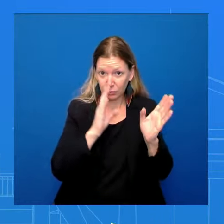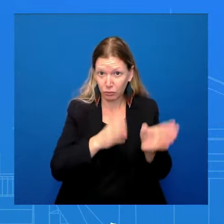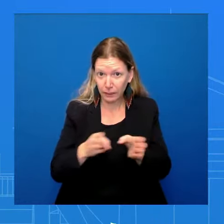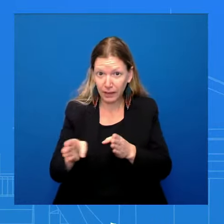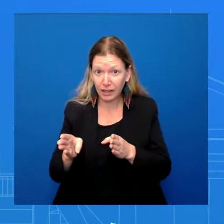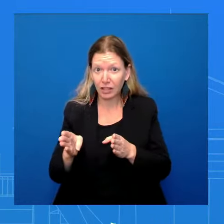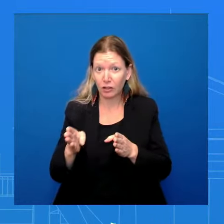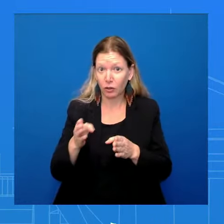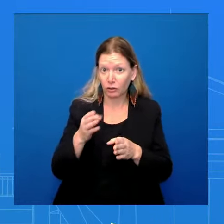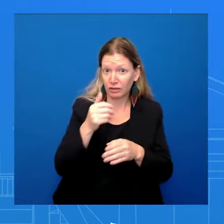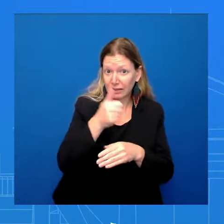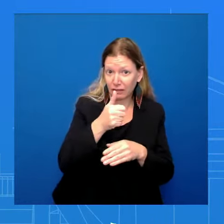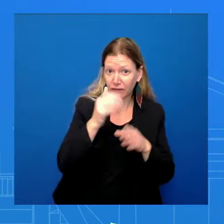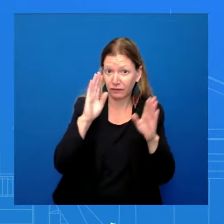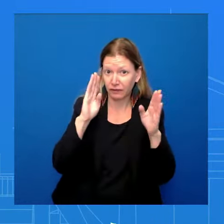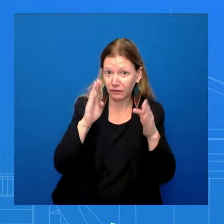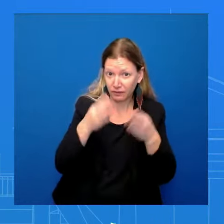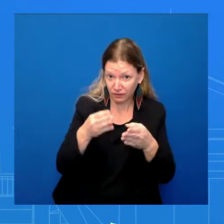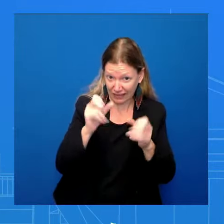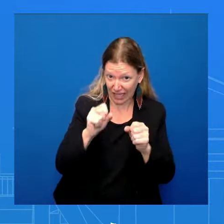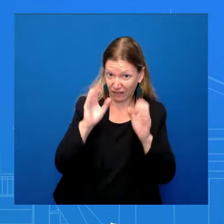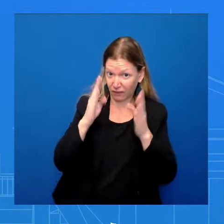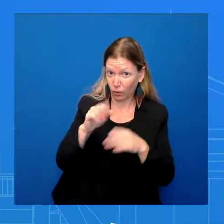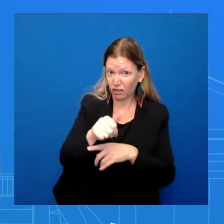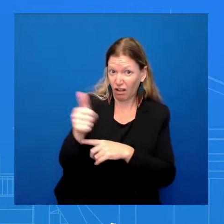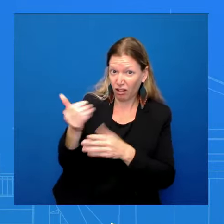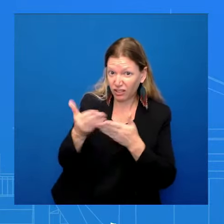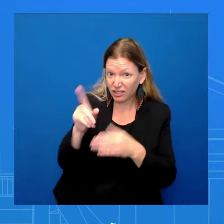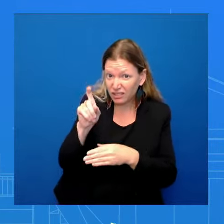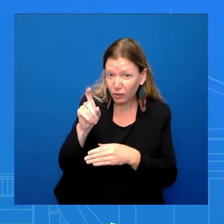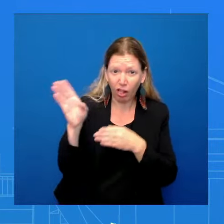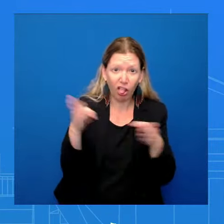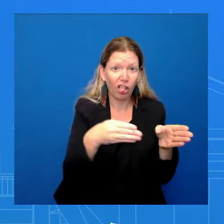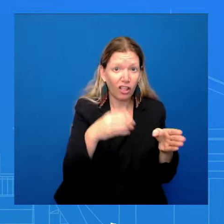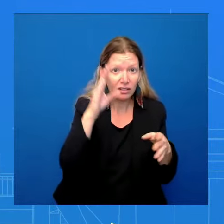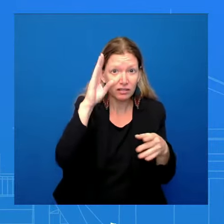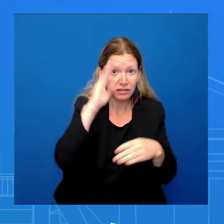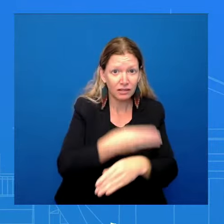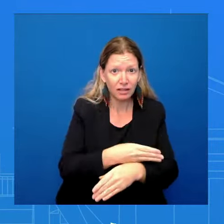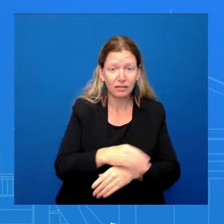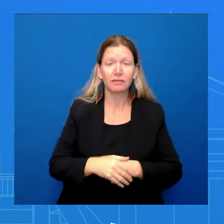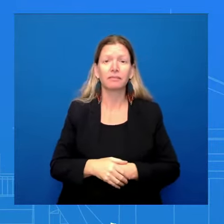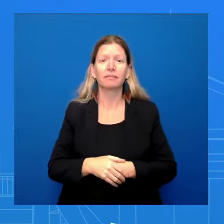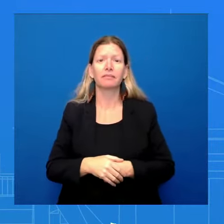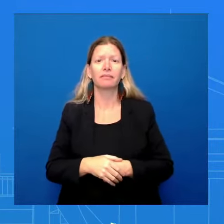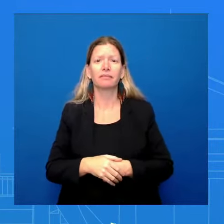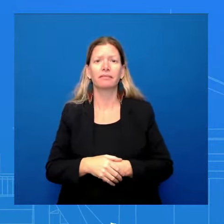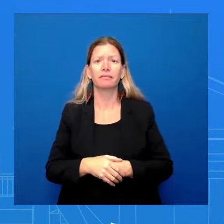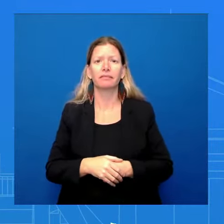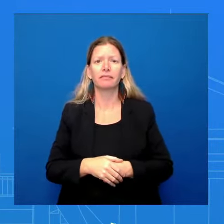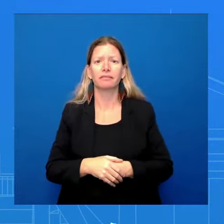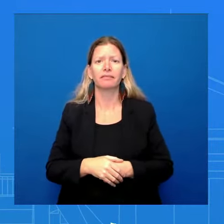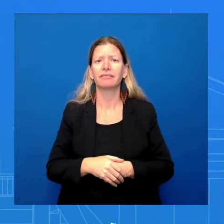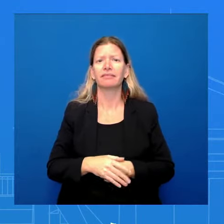as he's going into a consequential week? Mr. Sullivan: You don't have to take it from me; you heard directly from the President that he's focused on delivering for the American people.